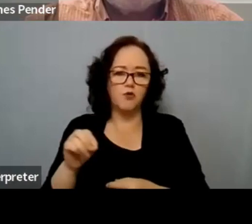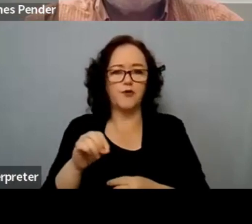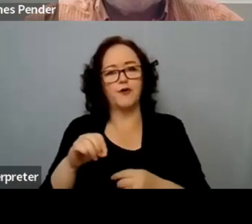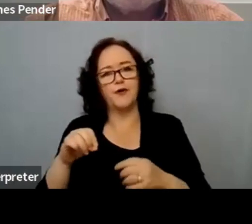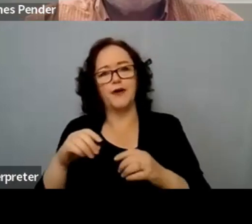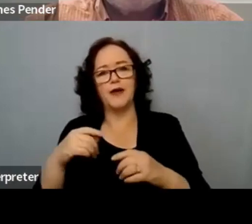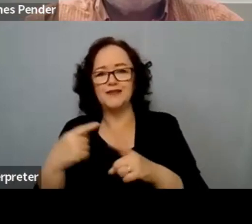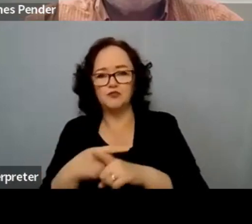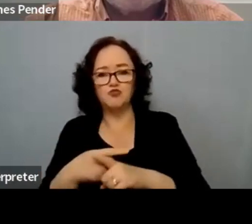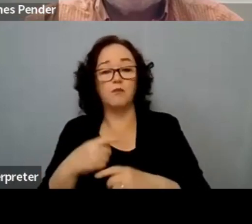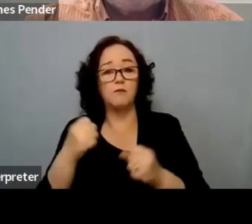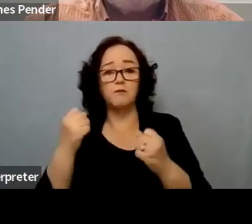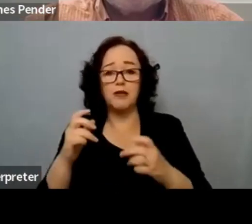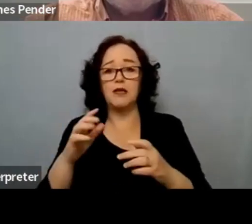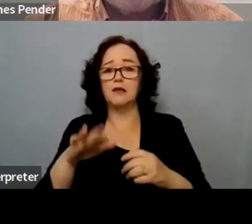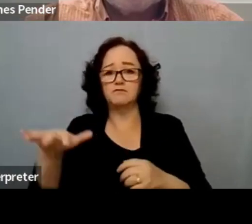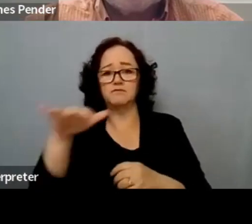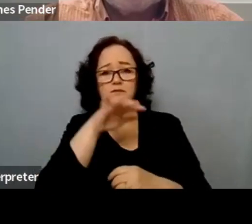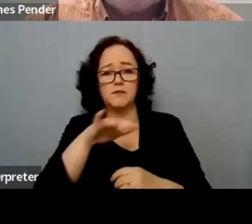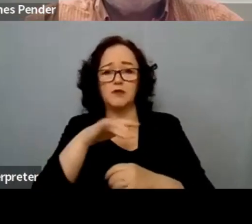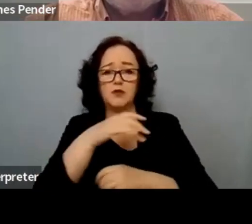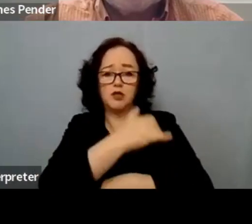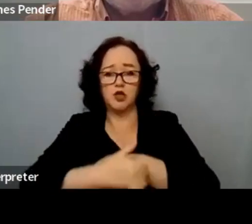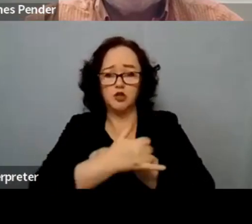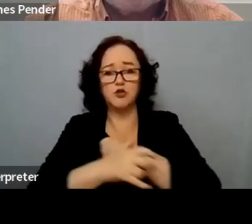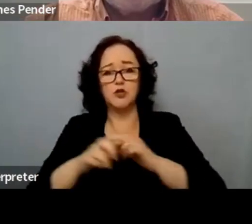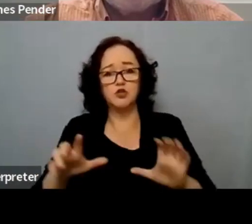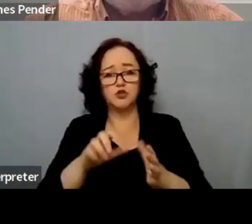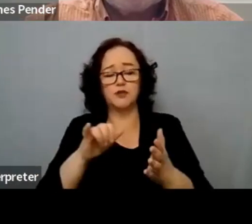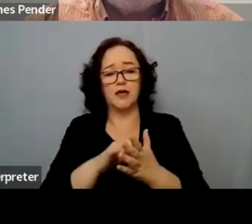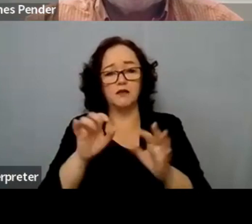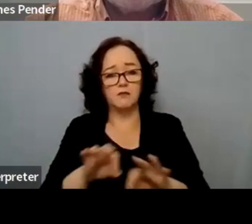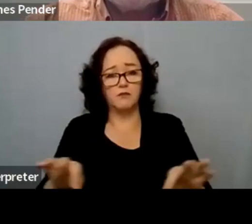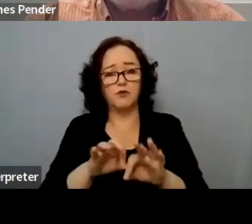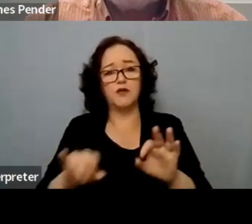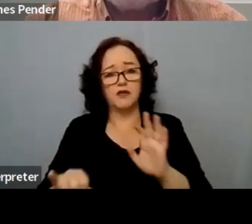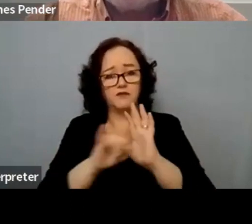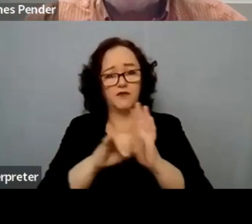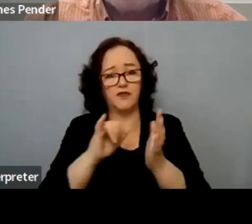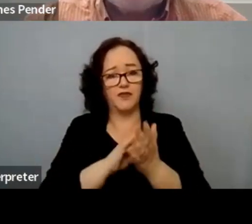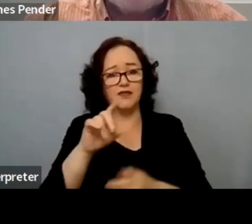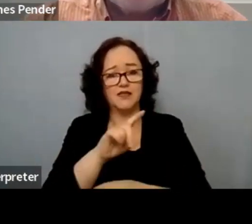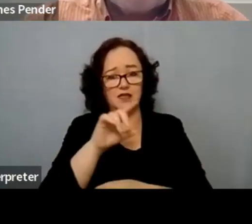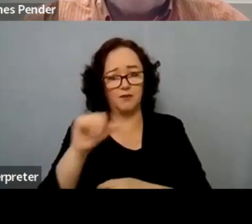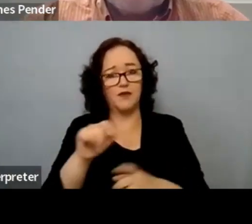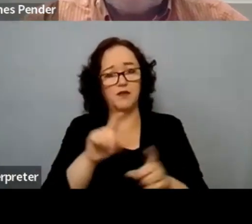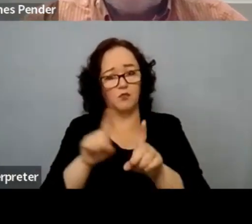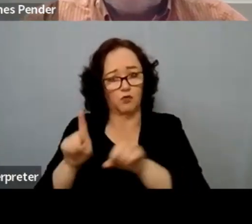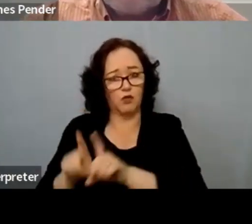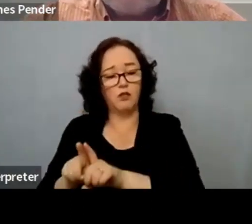country that do this. And it's very important to identify that disability as well because it can result in cognitive